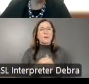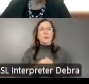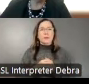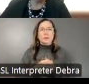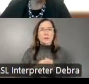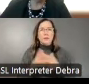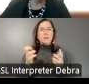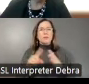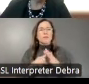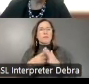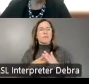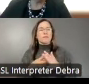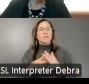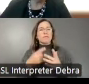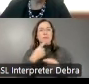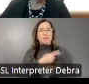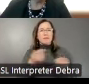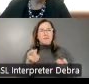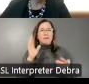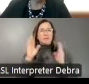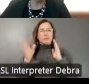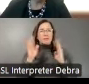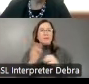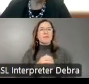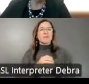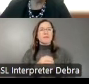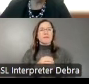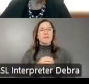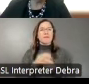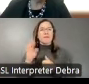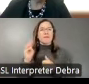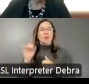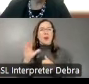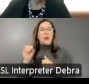begin by greeting Dr. Maria Rosario Jackson, chair of the National Endowment for the Arts,